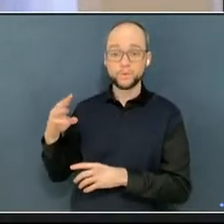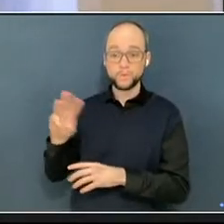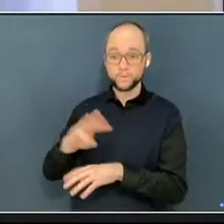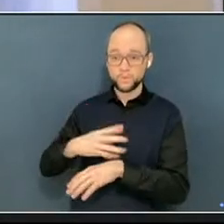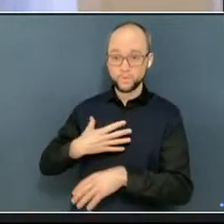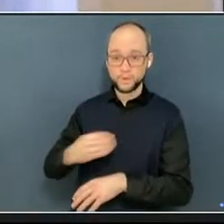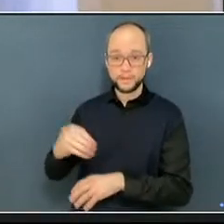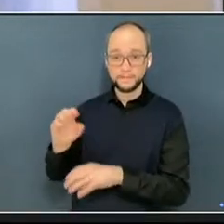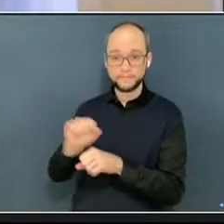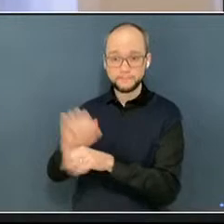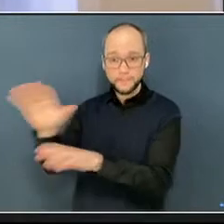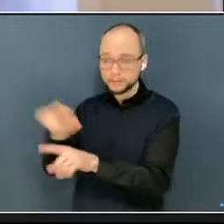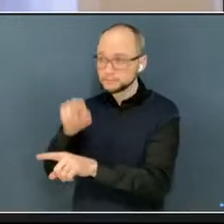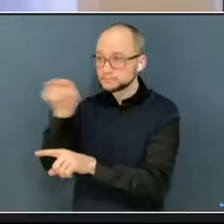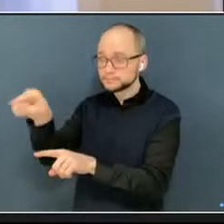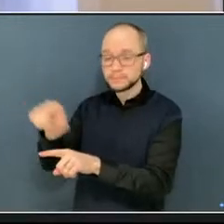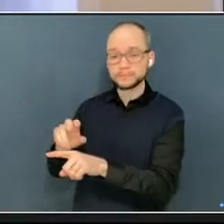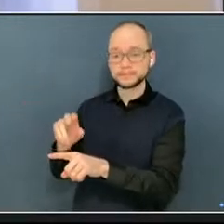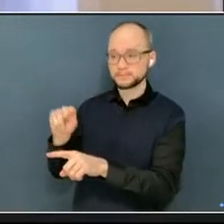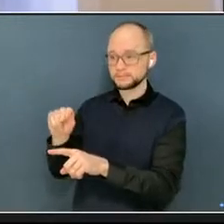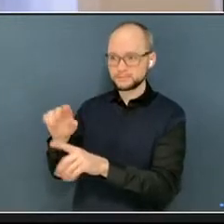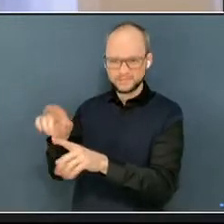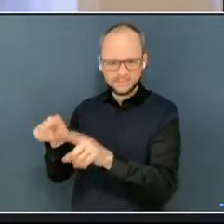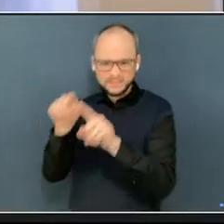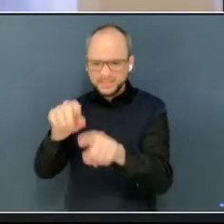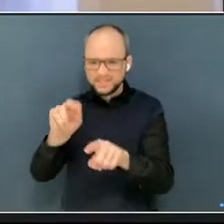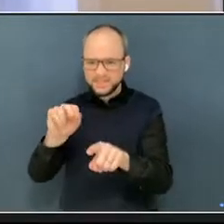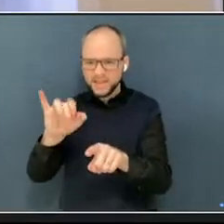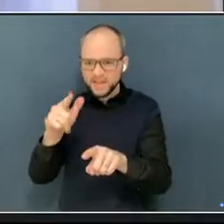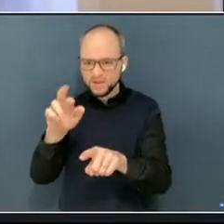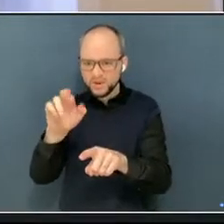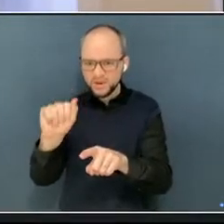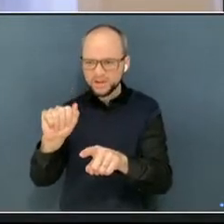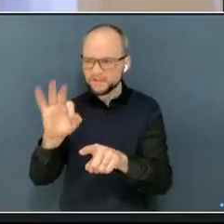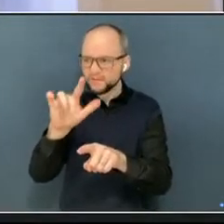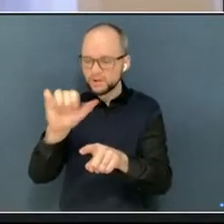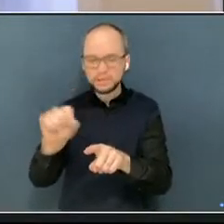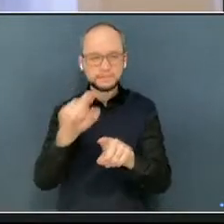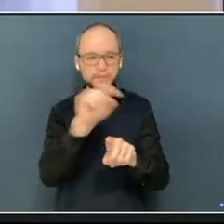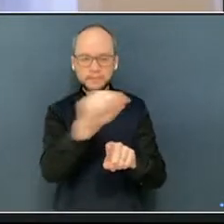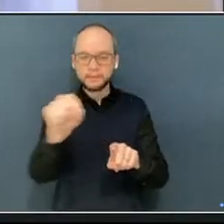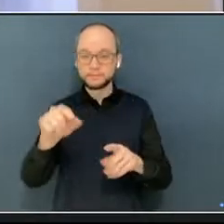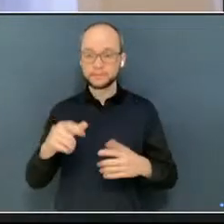and the Niagara Falls. You could say that from an early age I was born to be a traveler.